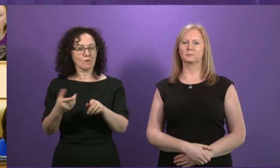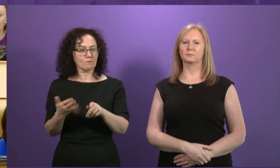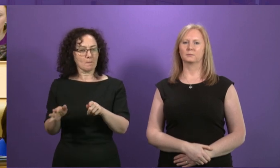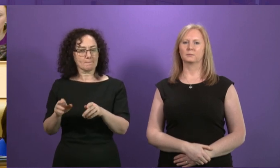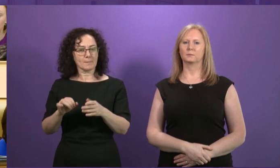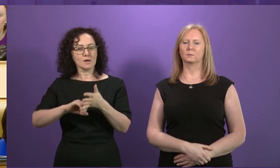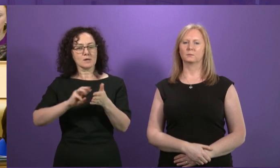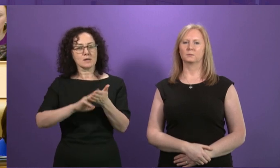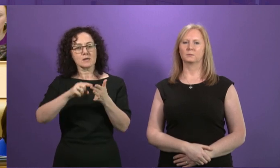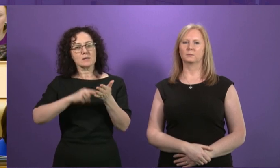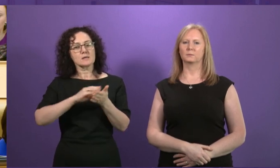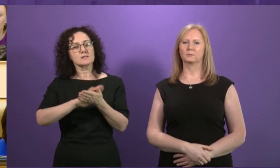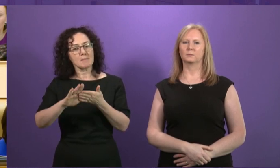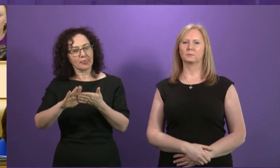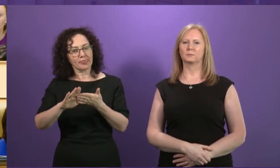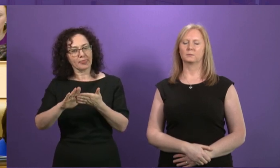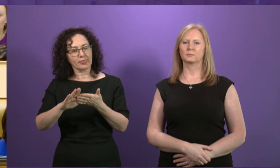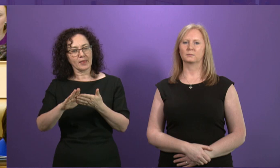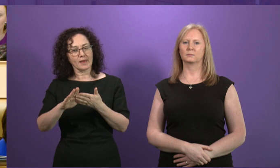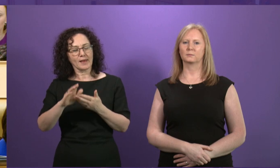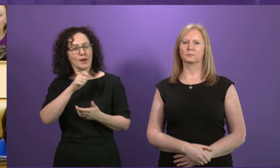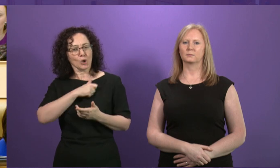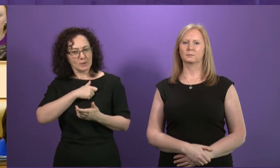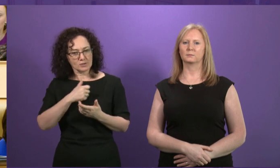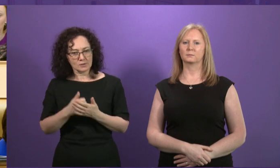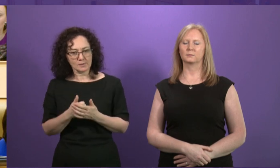We have worked with stakeholders on options to improve the accountability of railway policing